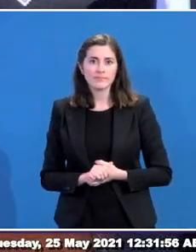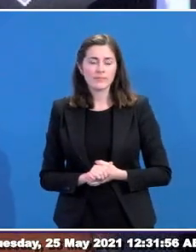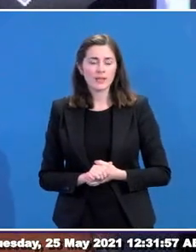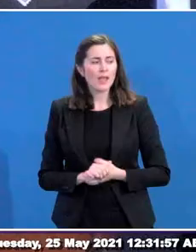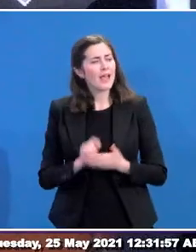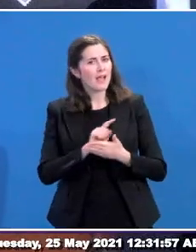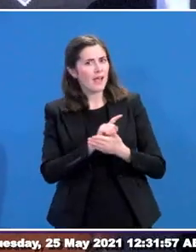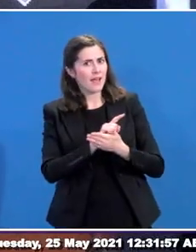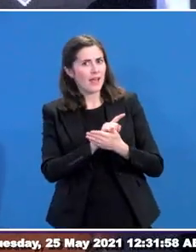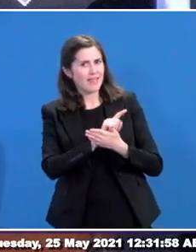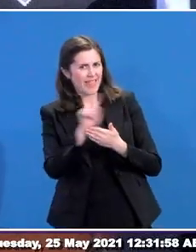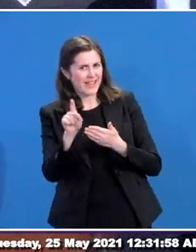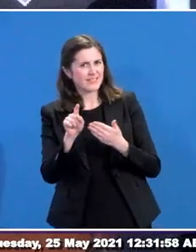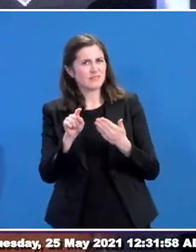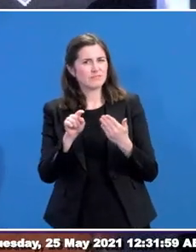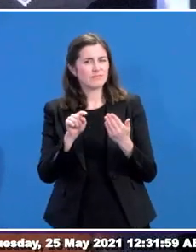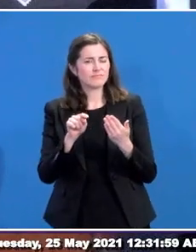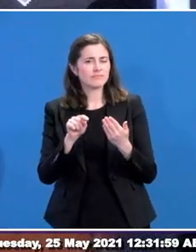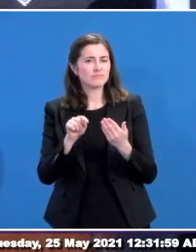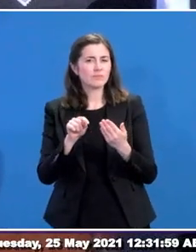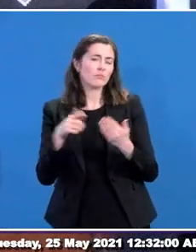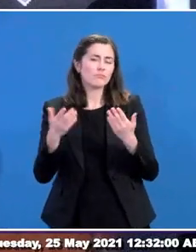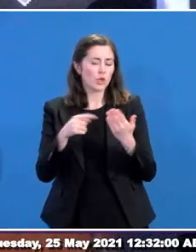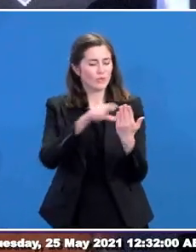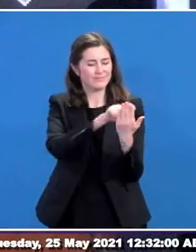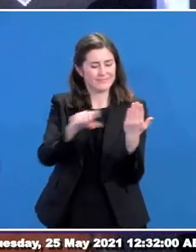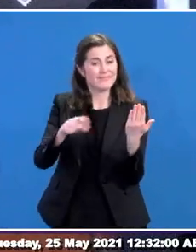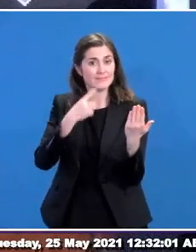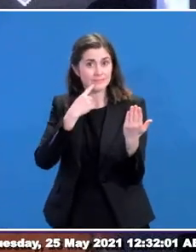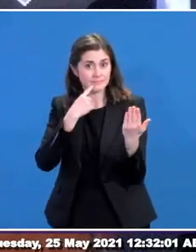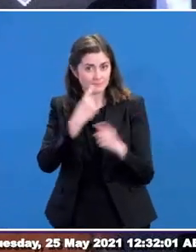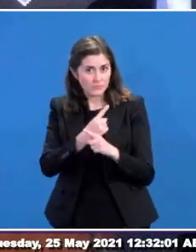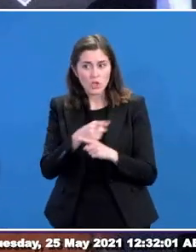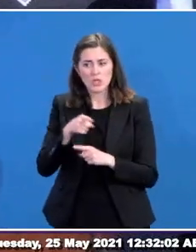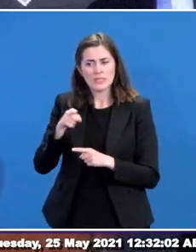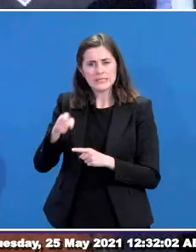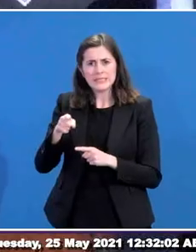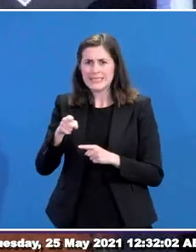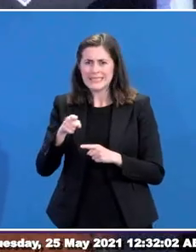that you had given a little bit earlier about Carl and being anxious with SP2,